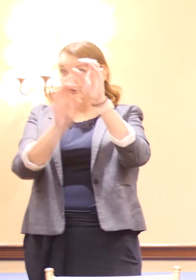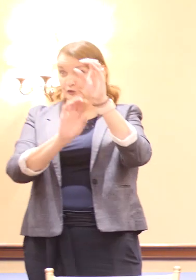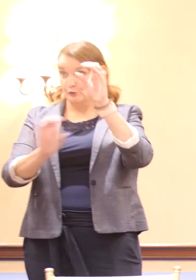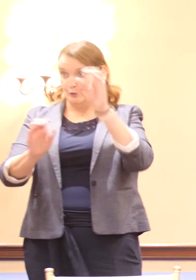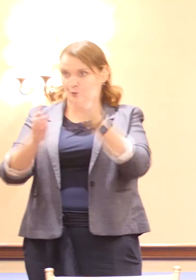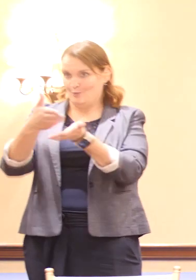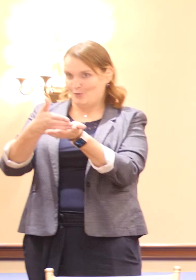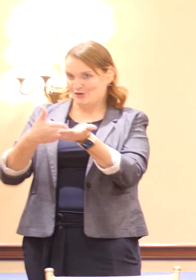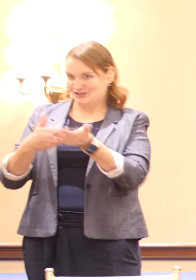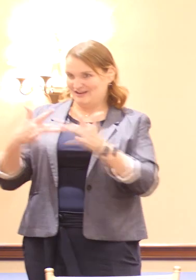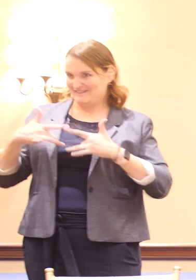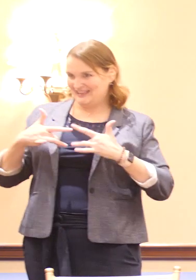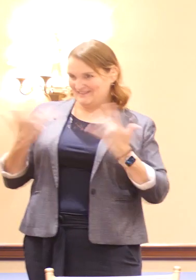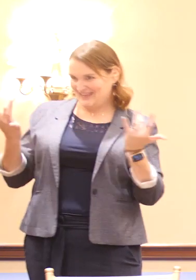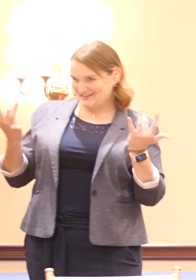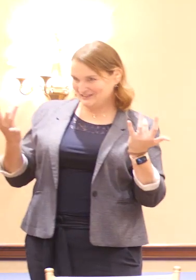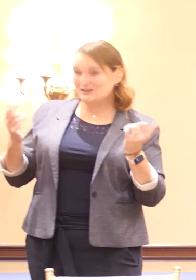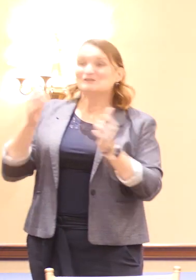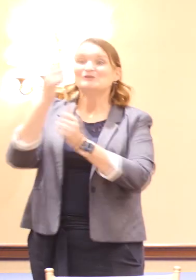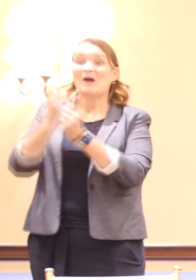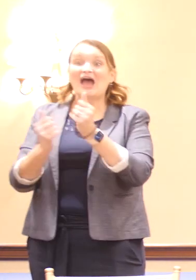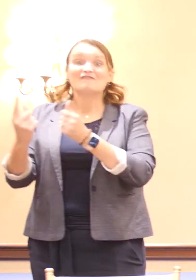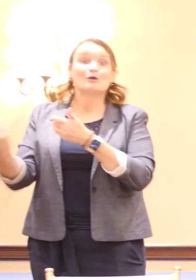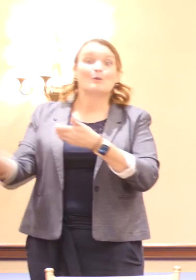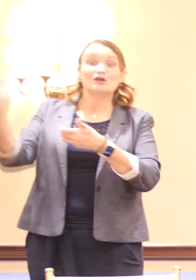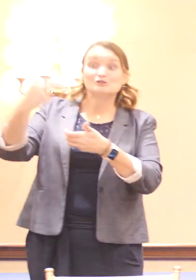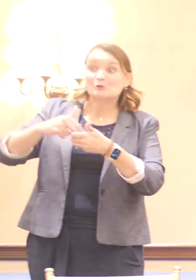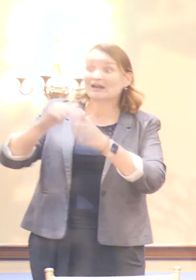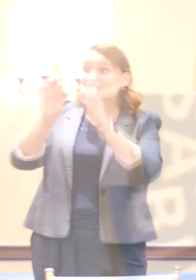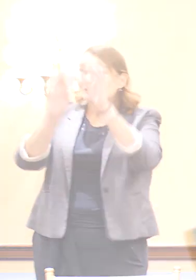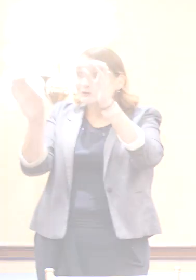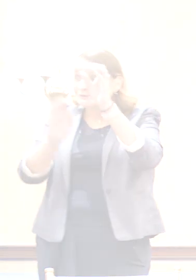Everyone who's joined us via Zoom, thank you so very much.